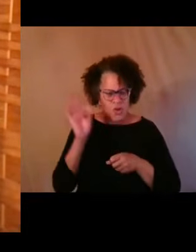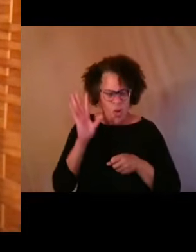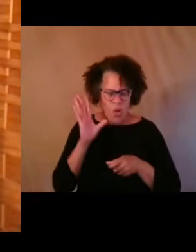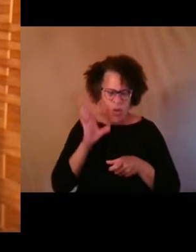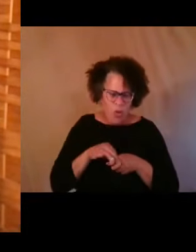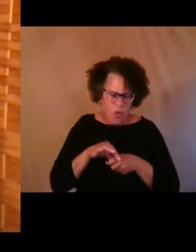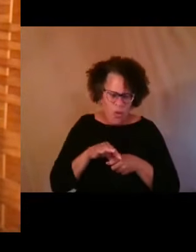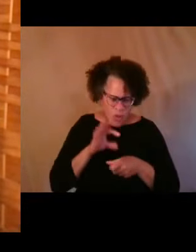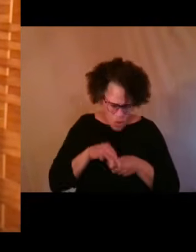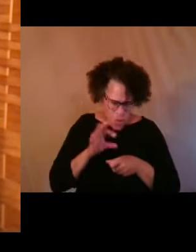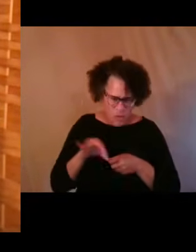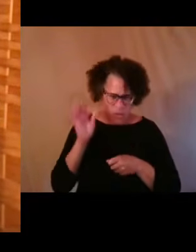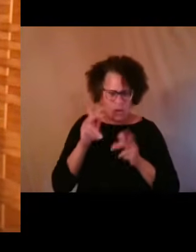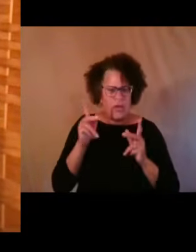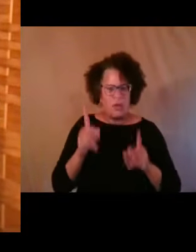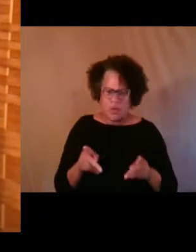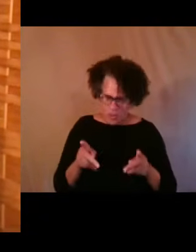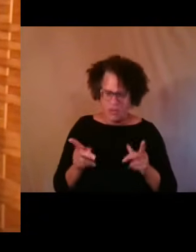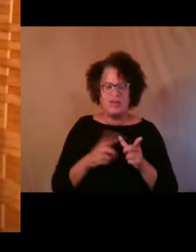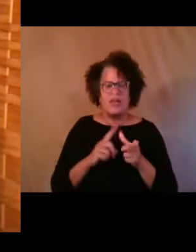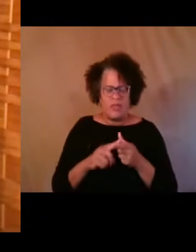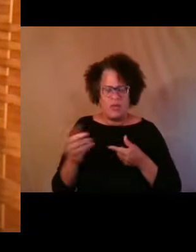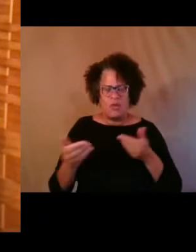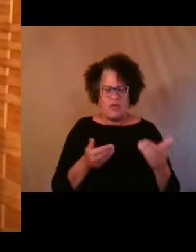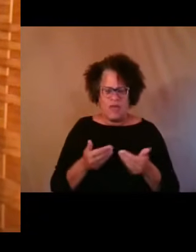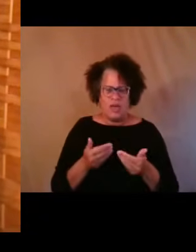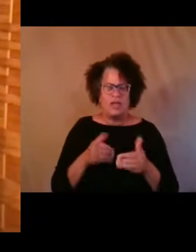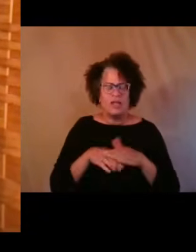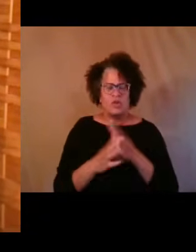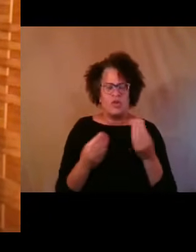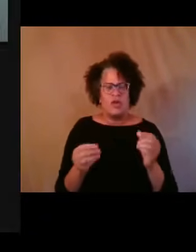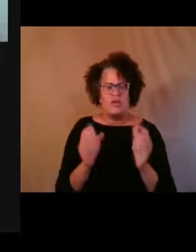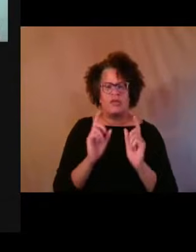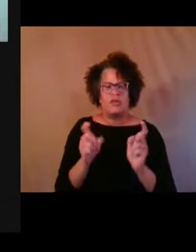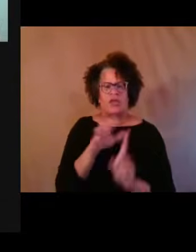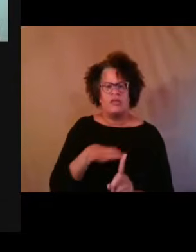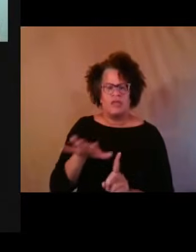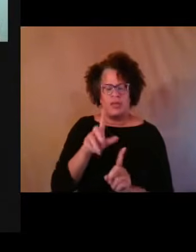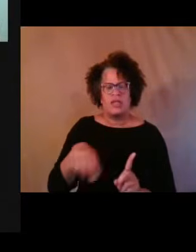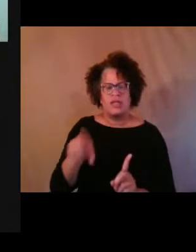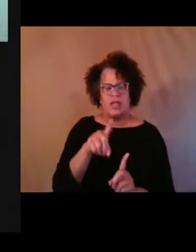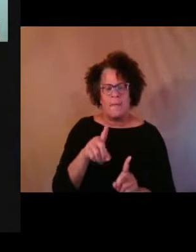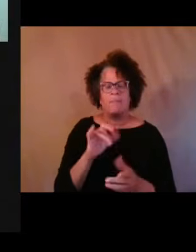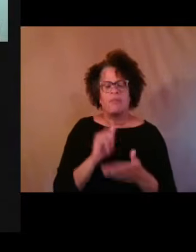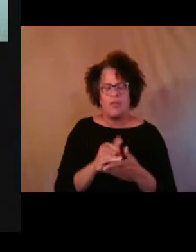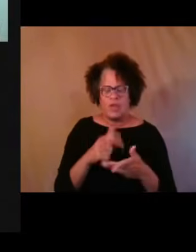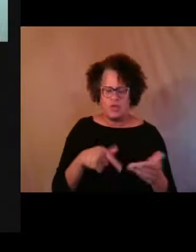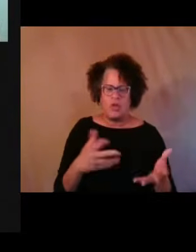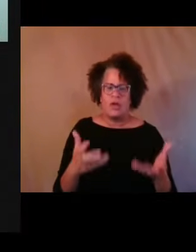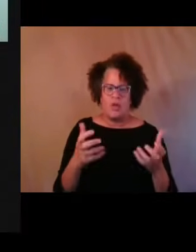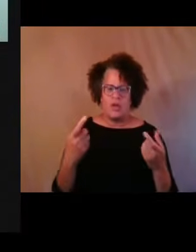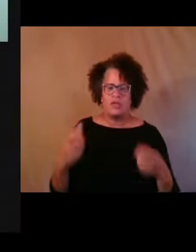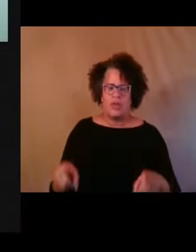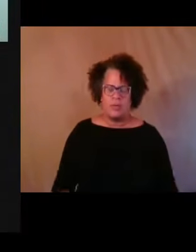that we are assessing, that we're inviting in, that we're giving space to. That's what I wanna get to is to that - Wonderful.